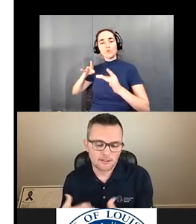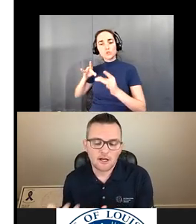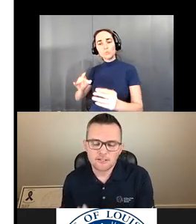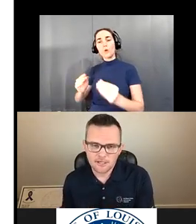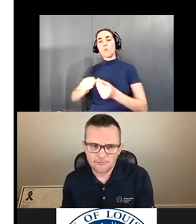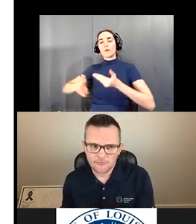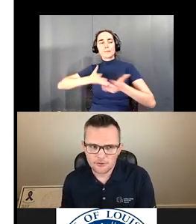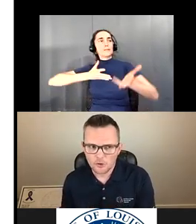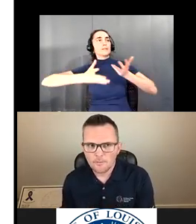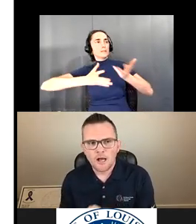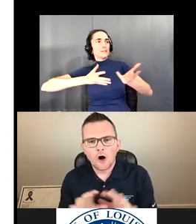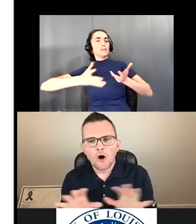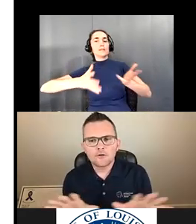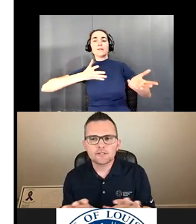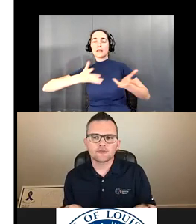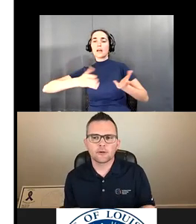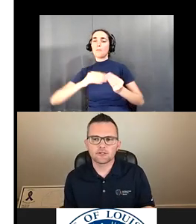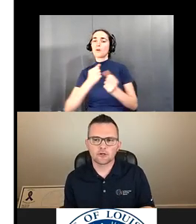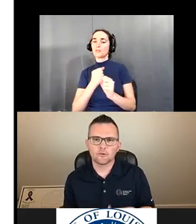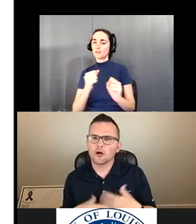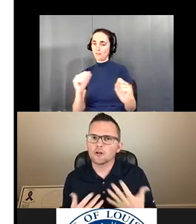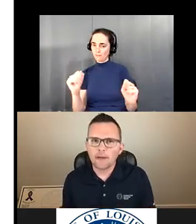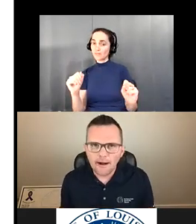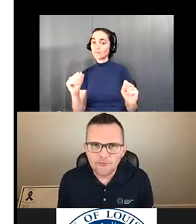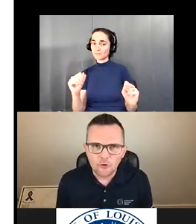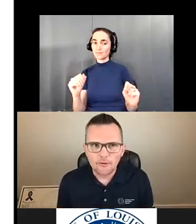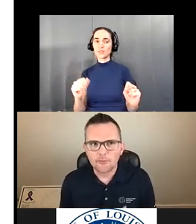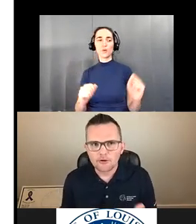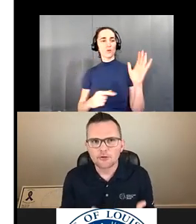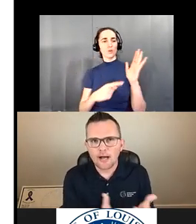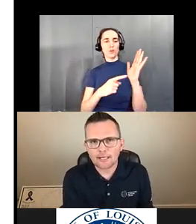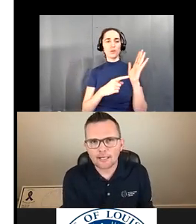and a lot safer. So, all this information or we call it a powder form a personal action